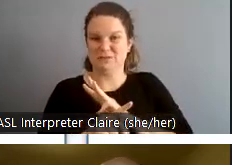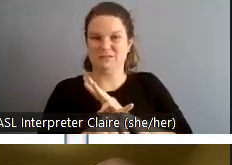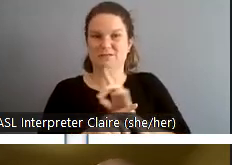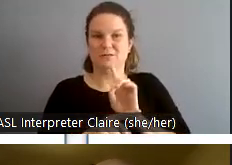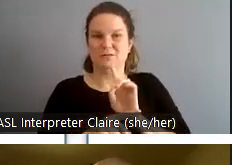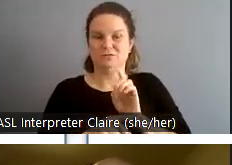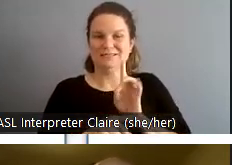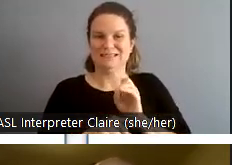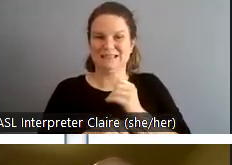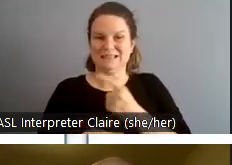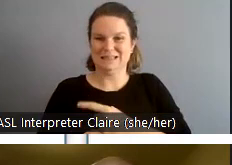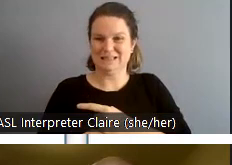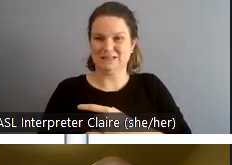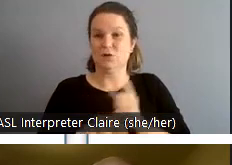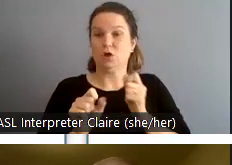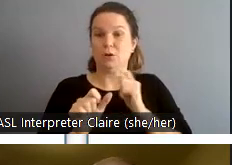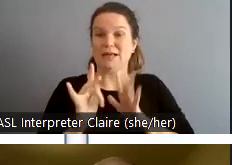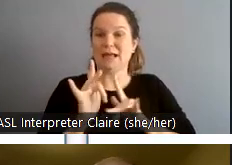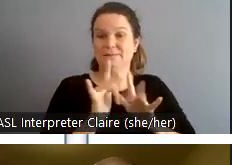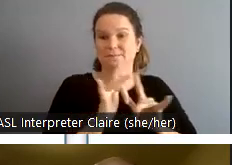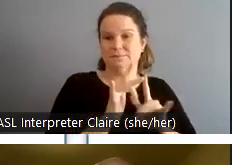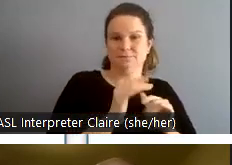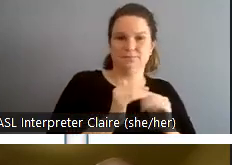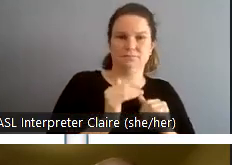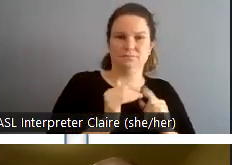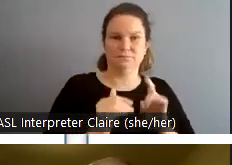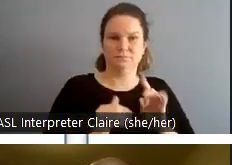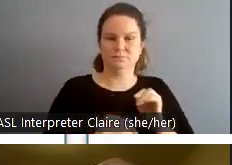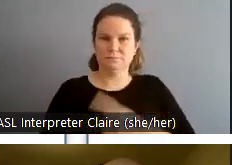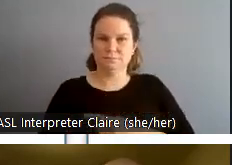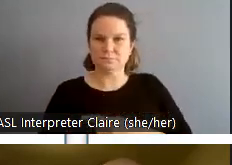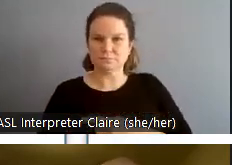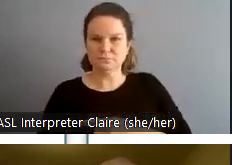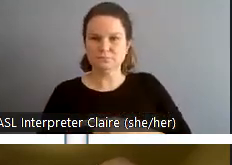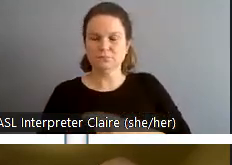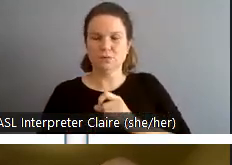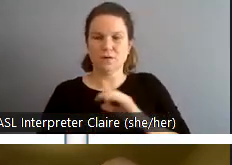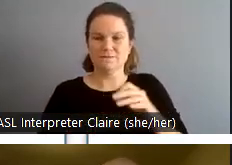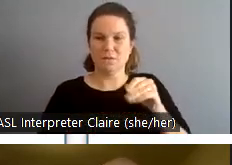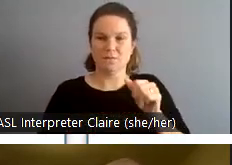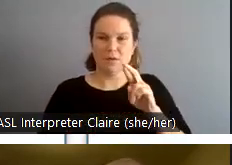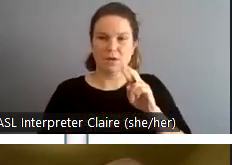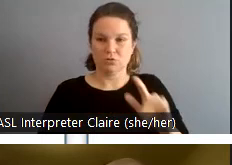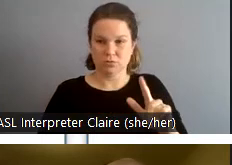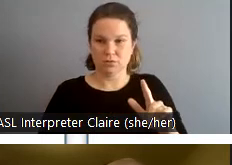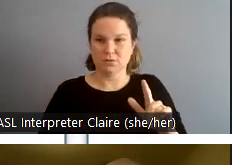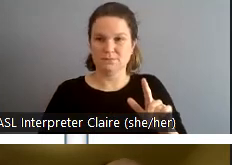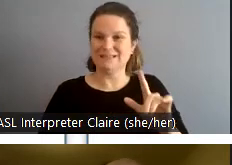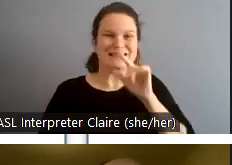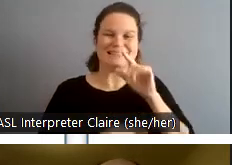There can be gaps, you know, of less than 180 days where you're off the payroll, and that doesn't count